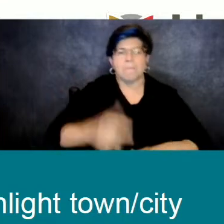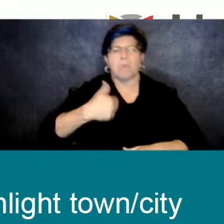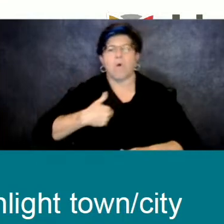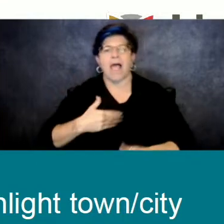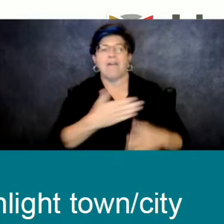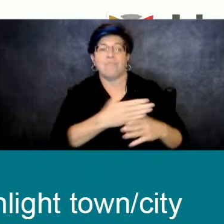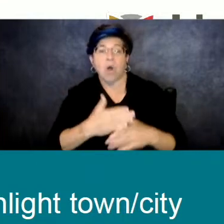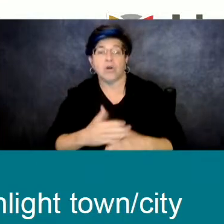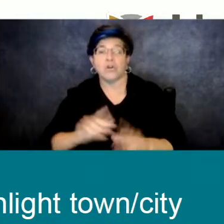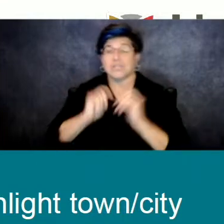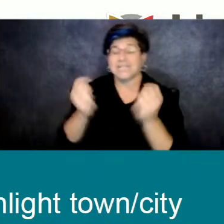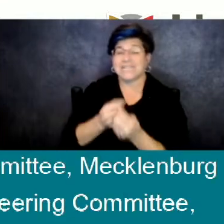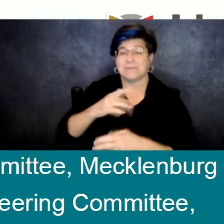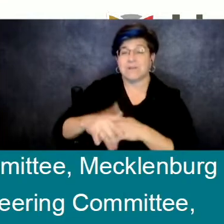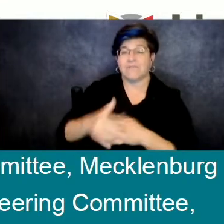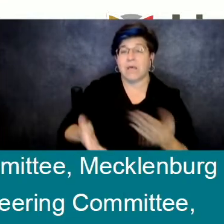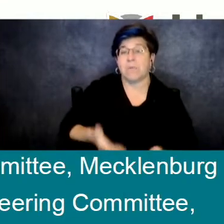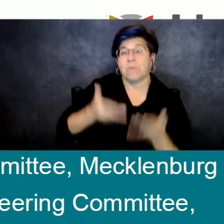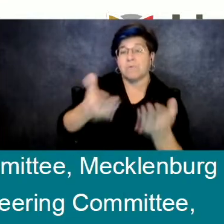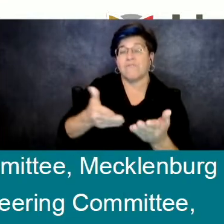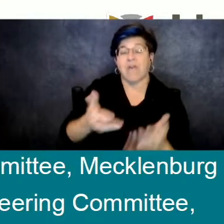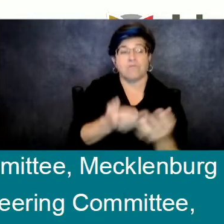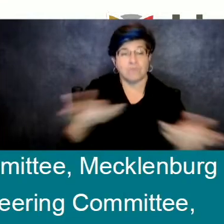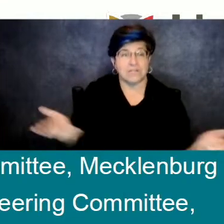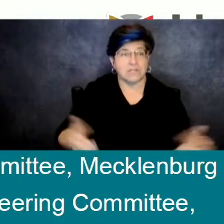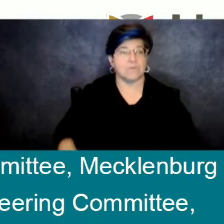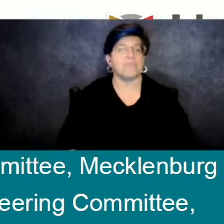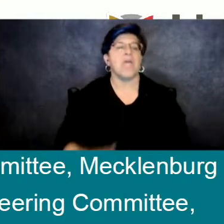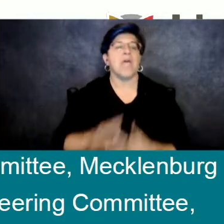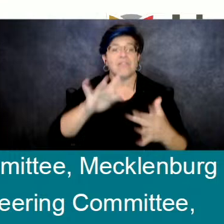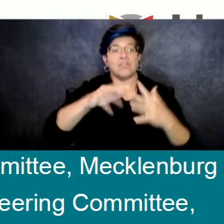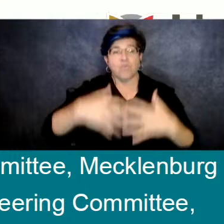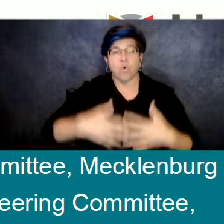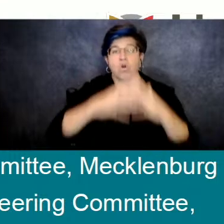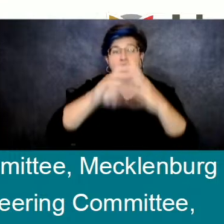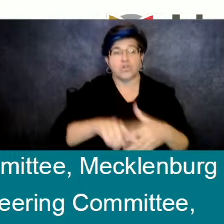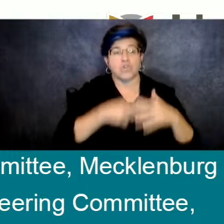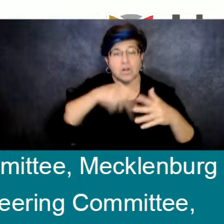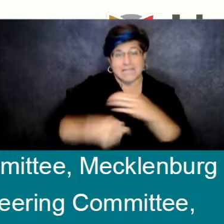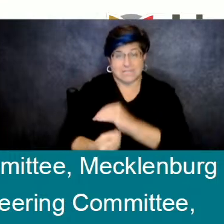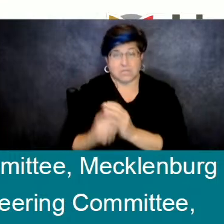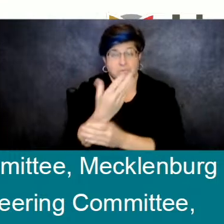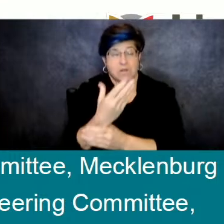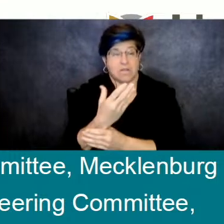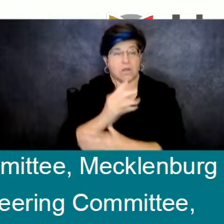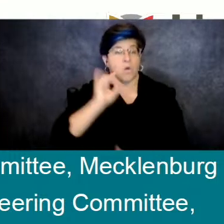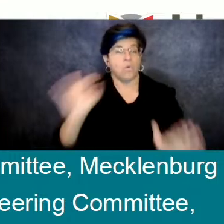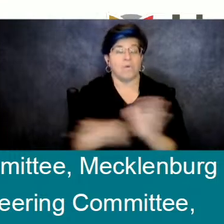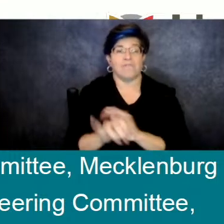FOR ENGAGEMENT BUT ALSO WILL HAVE PARTNERS AND OUR TEAMS AVAILABLE TO DELIVER RESOURCES